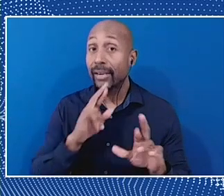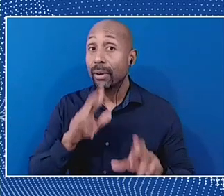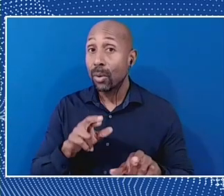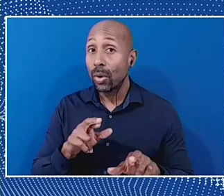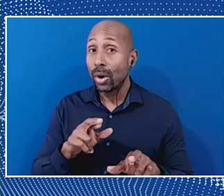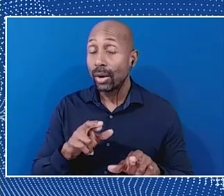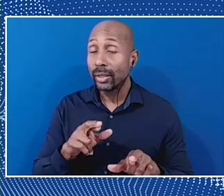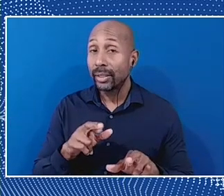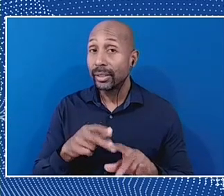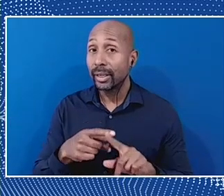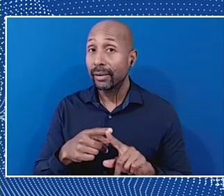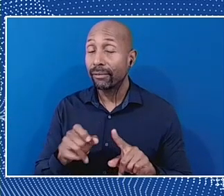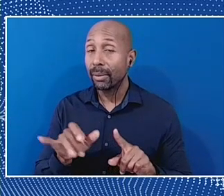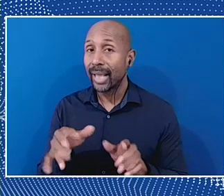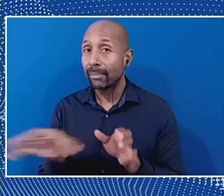out on the caucus itself.